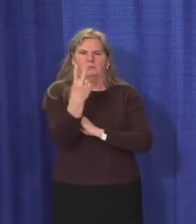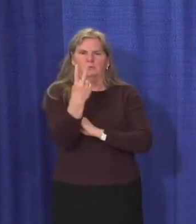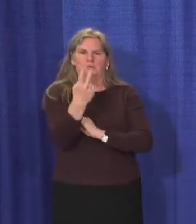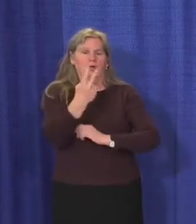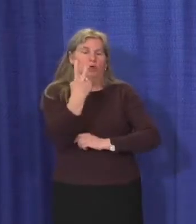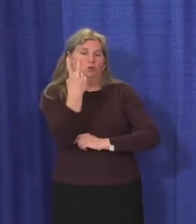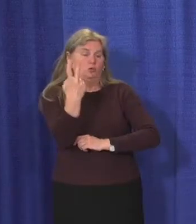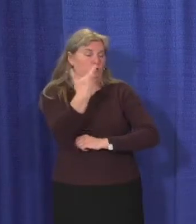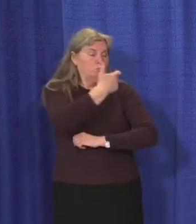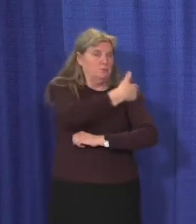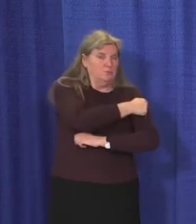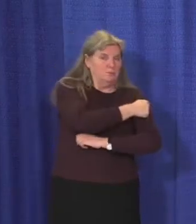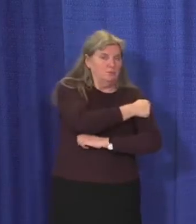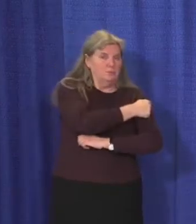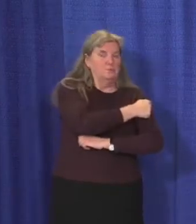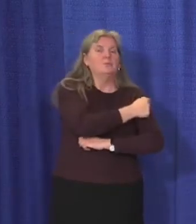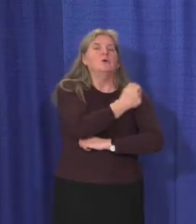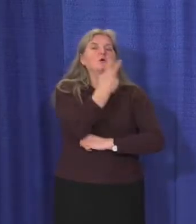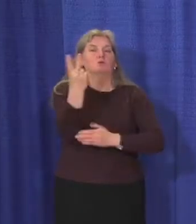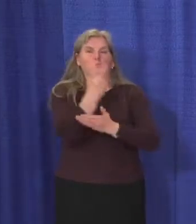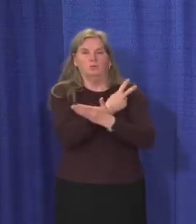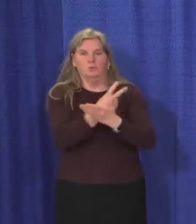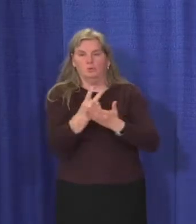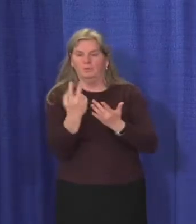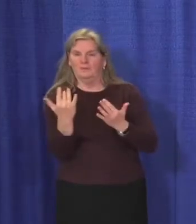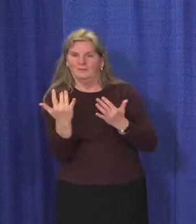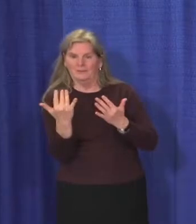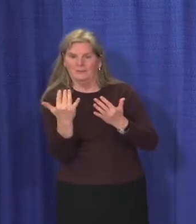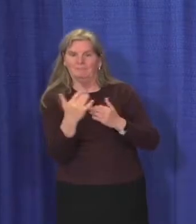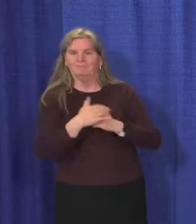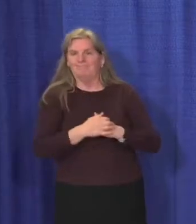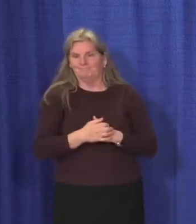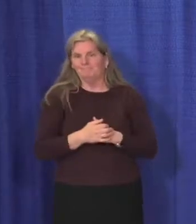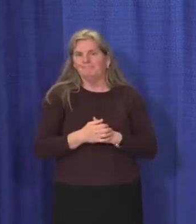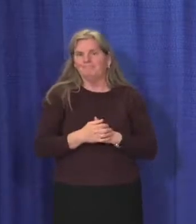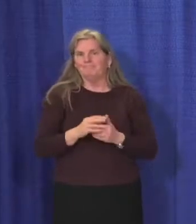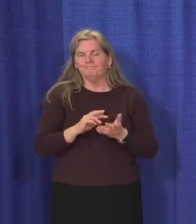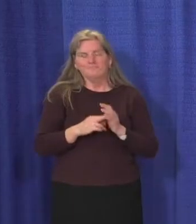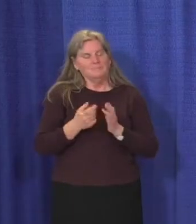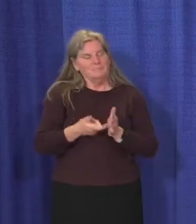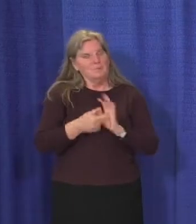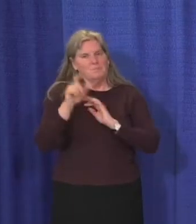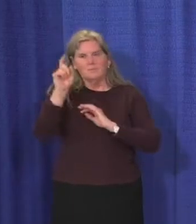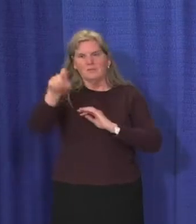entering the territory. Two doses plus two weeks